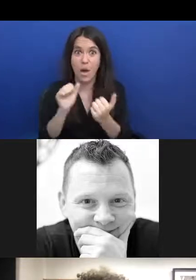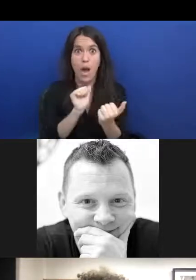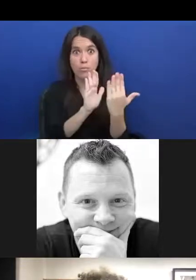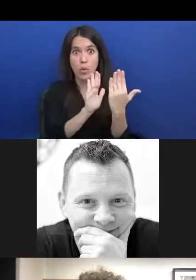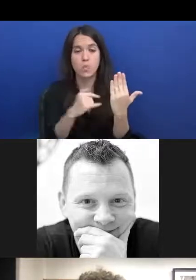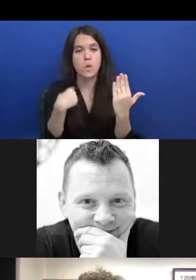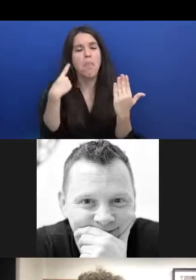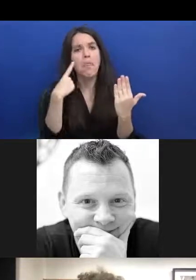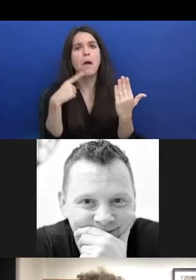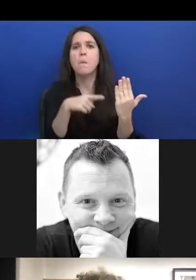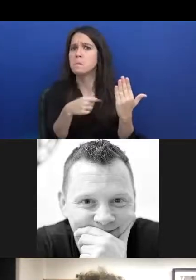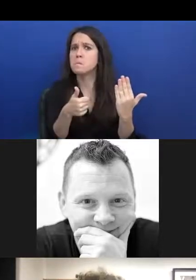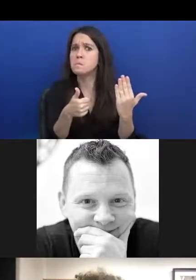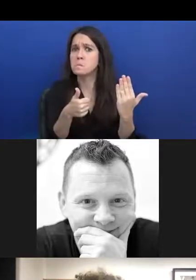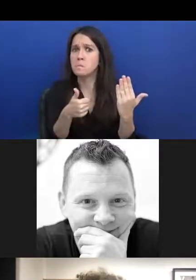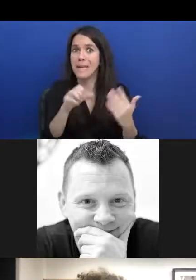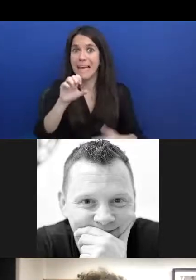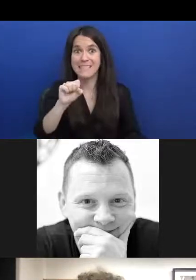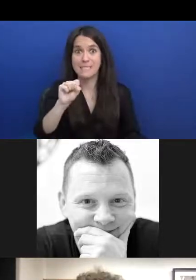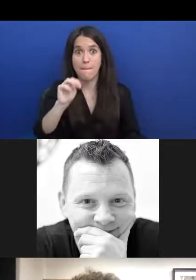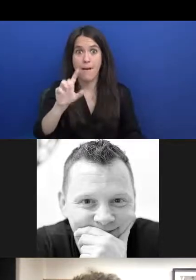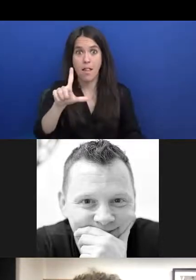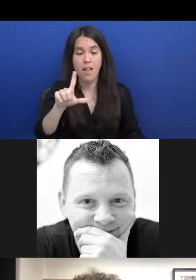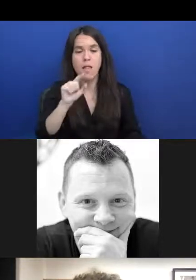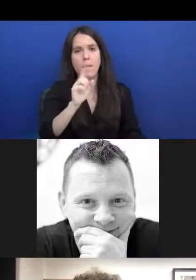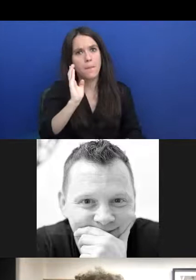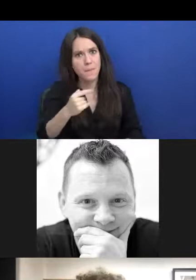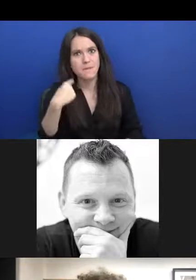of small scale multilingualism we have to make sure that there's also a foundation of careful